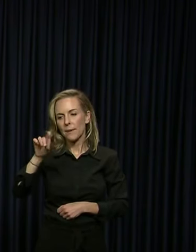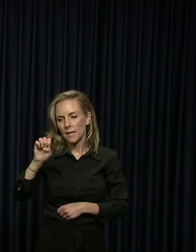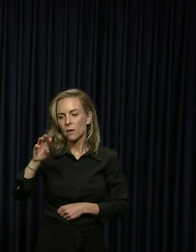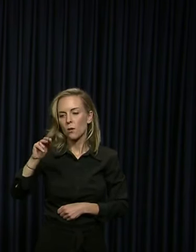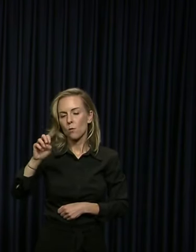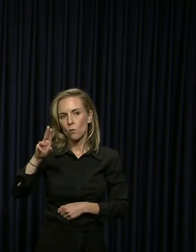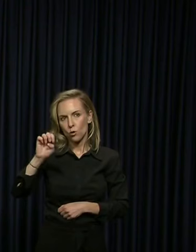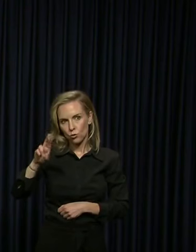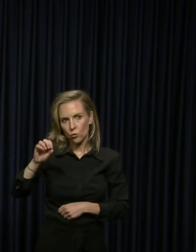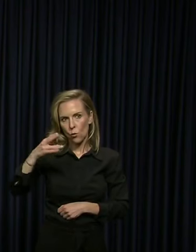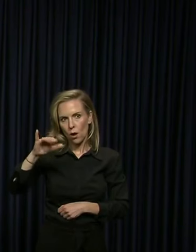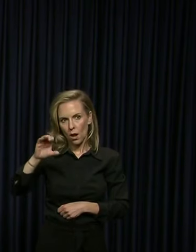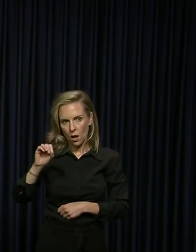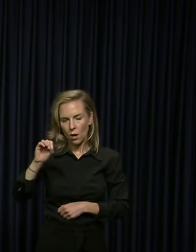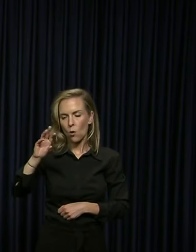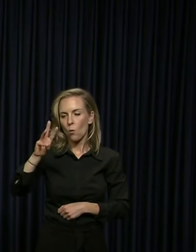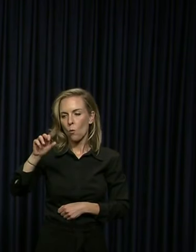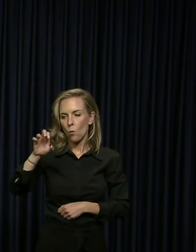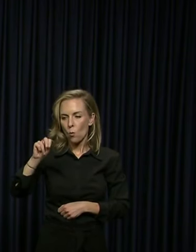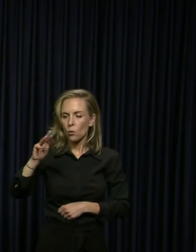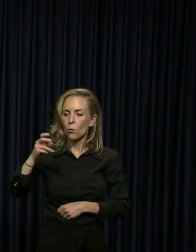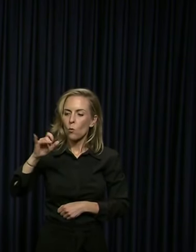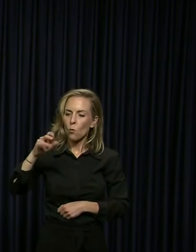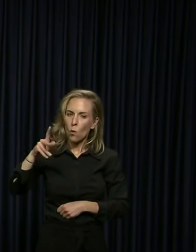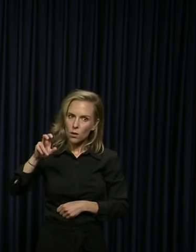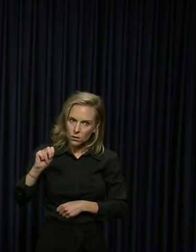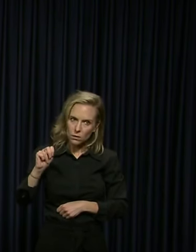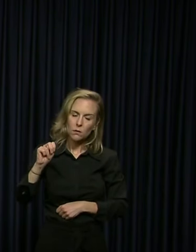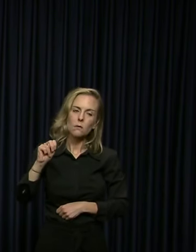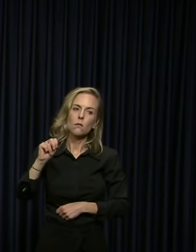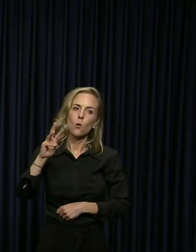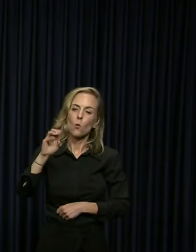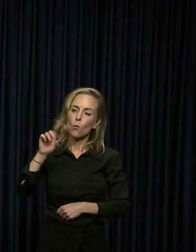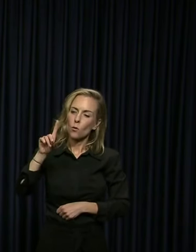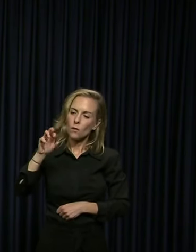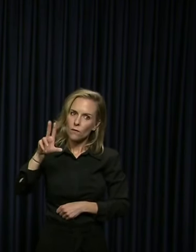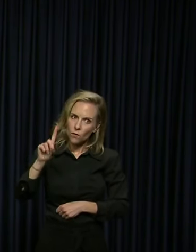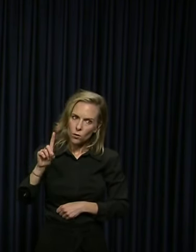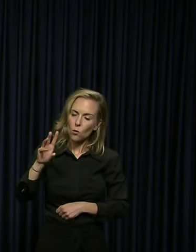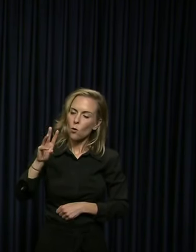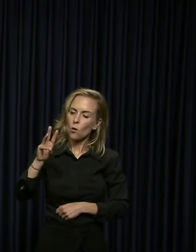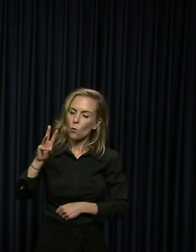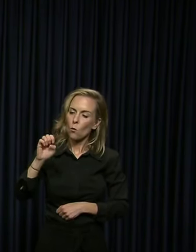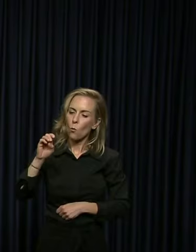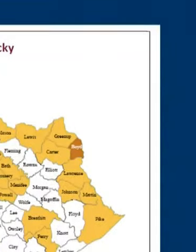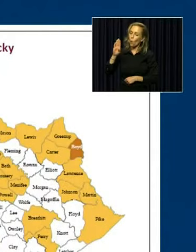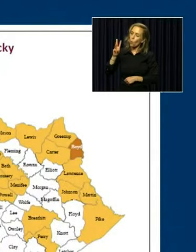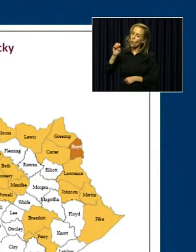FRIENDS. THAT LOSS IS JUST AS IMPORTANT AS ANY LOSS THAT WE'VE REPORTED